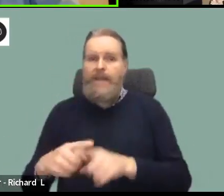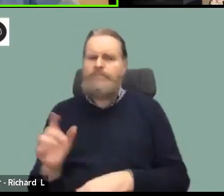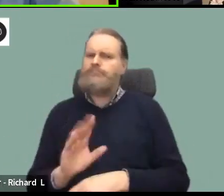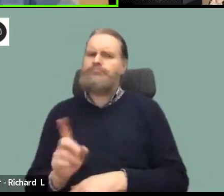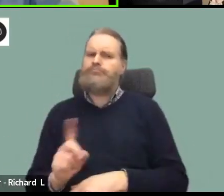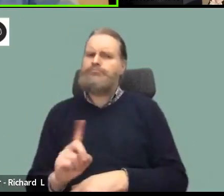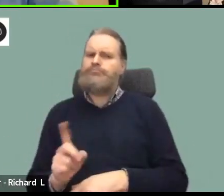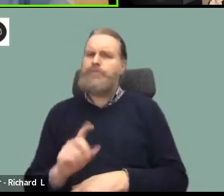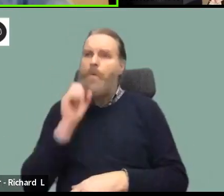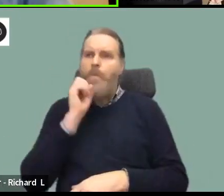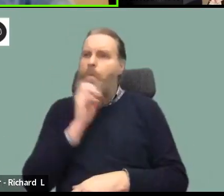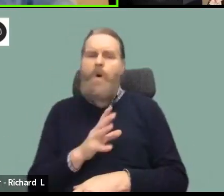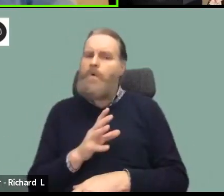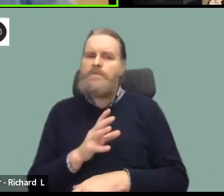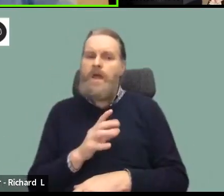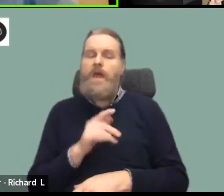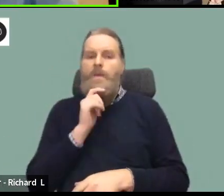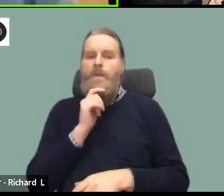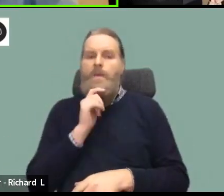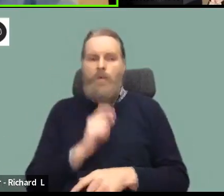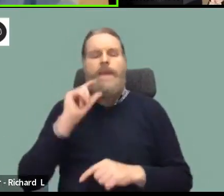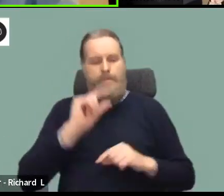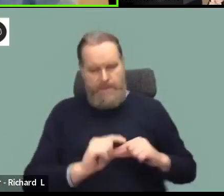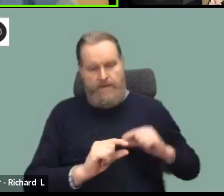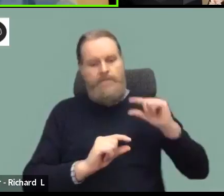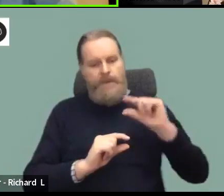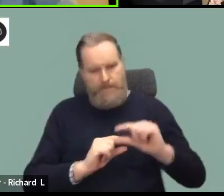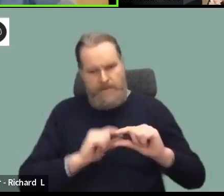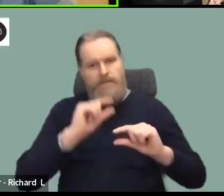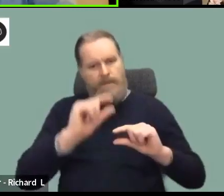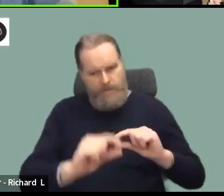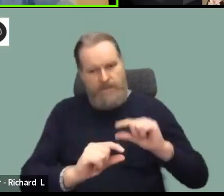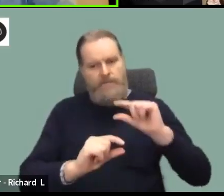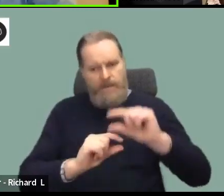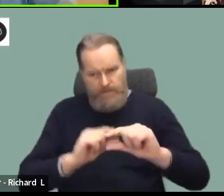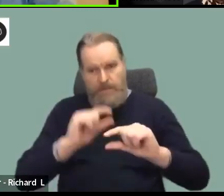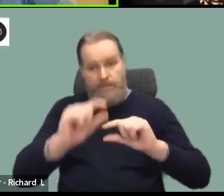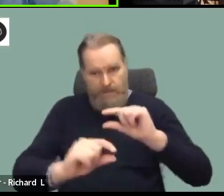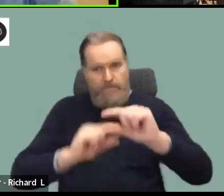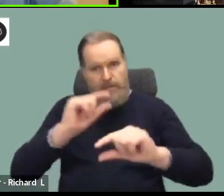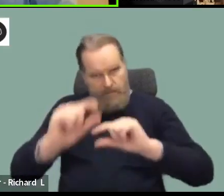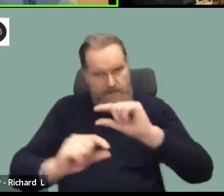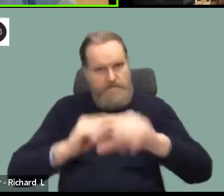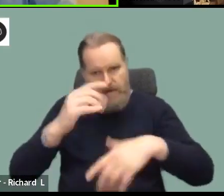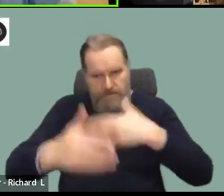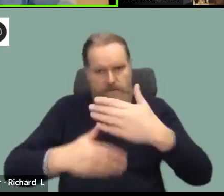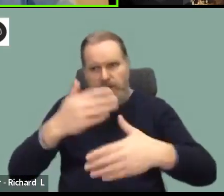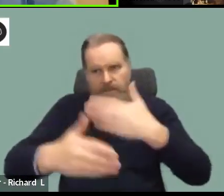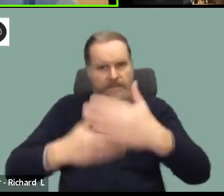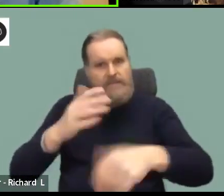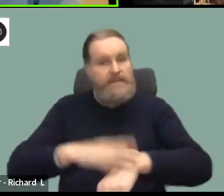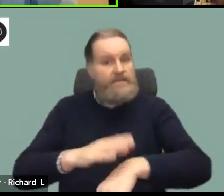, we're going to have to build the pressure so that the government. really realizes this isn't going to go away with other unions as well as away with other unions as well